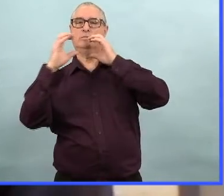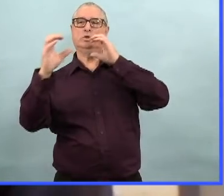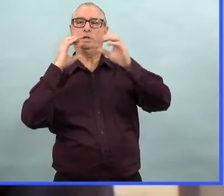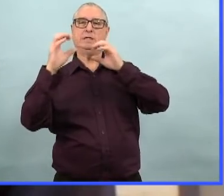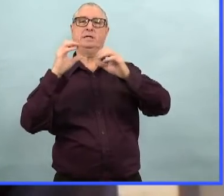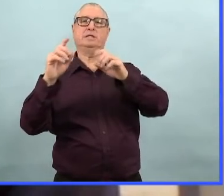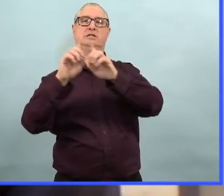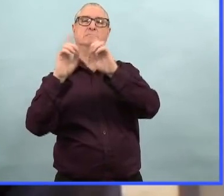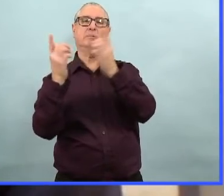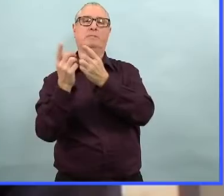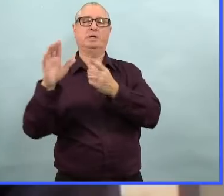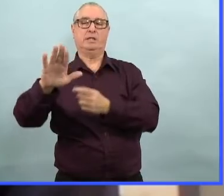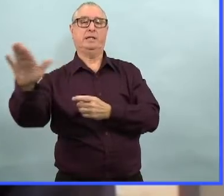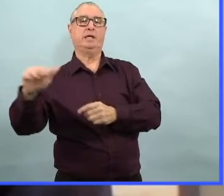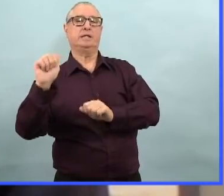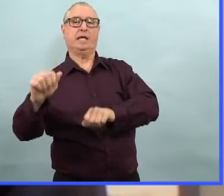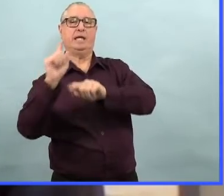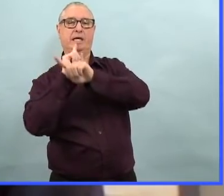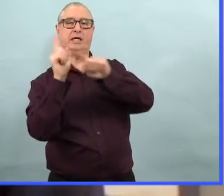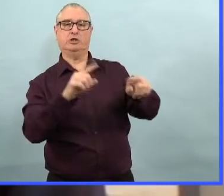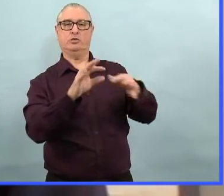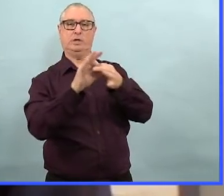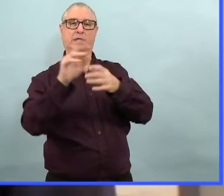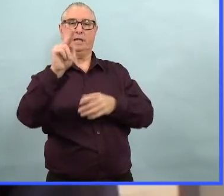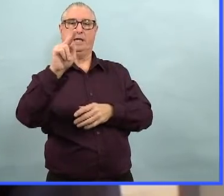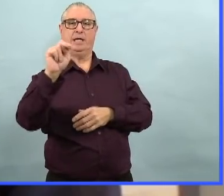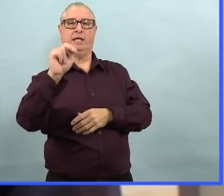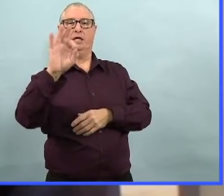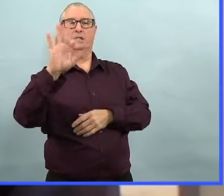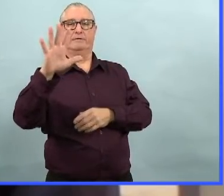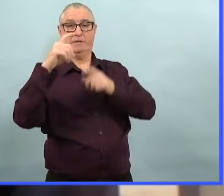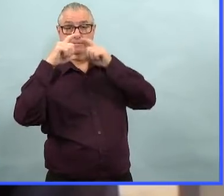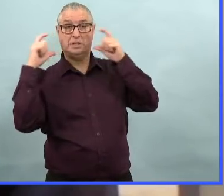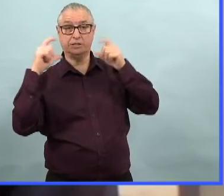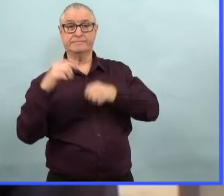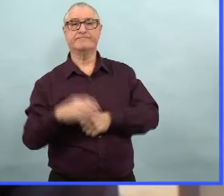uh switching here two health centers in the northern health region gillen hospital and